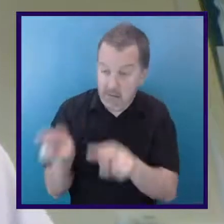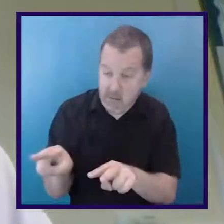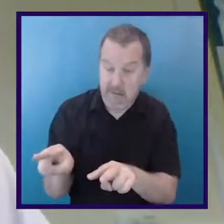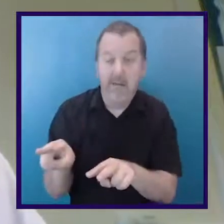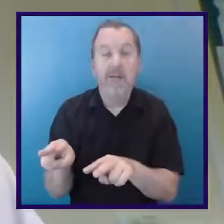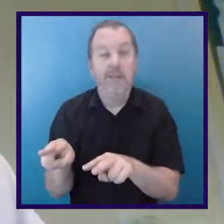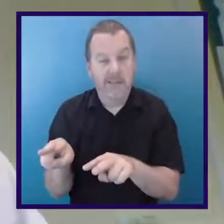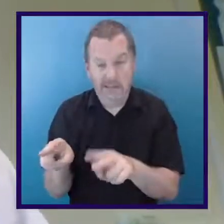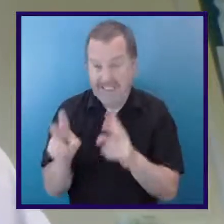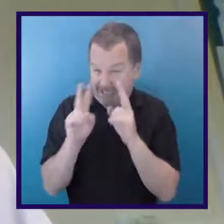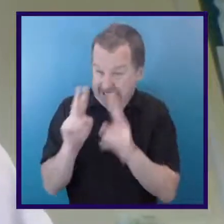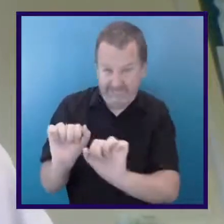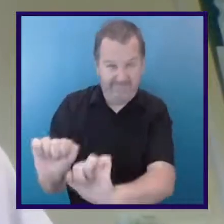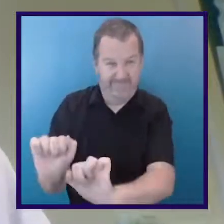experience education there.